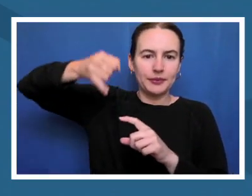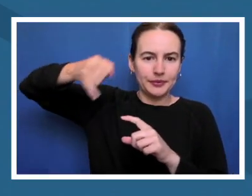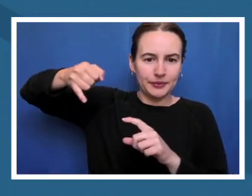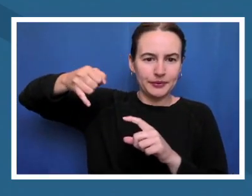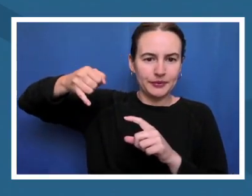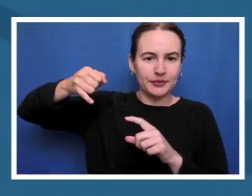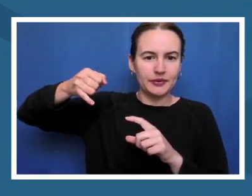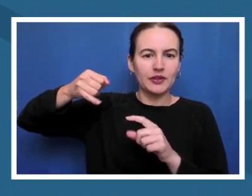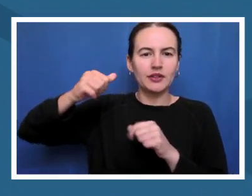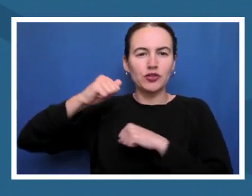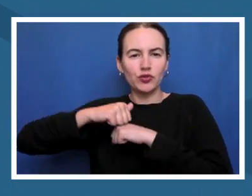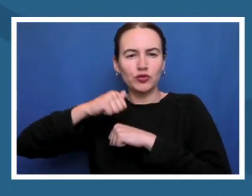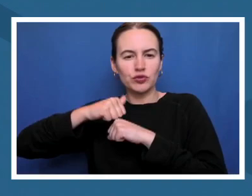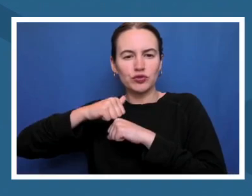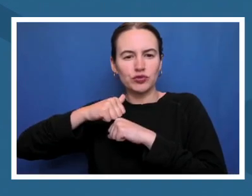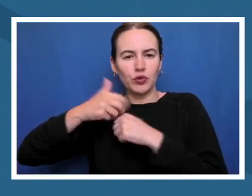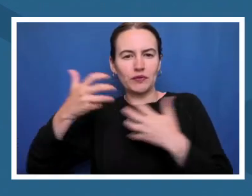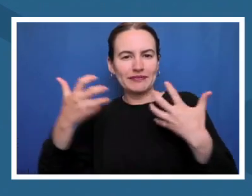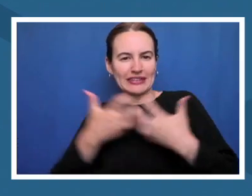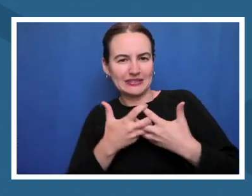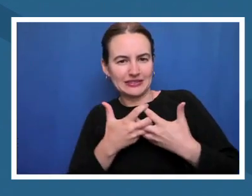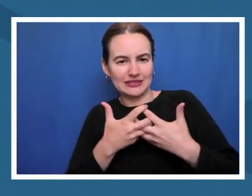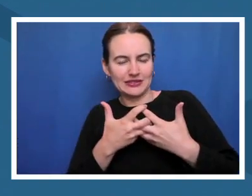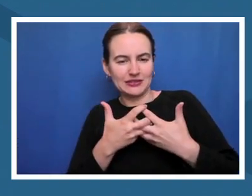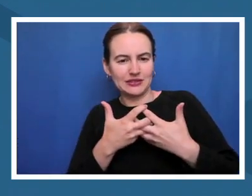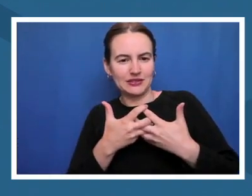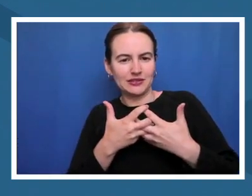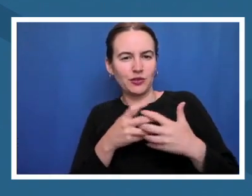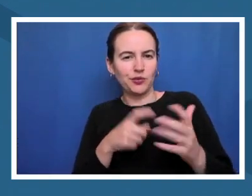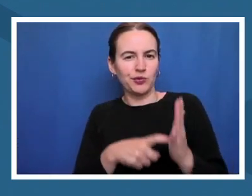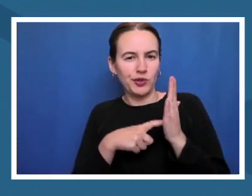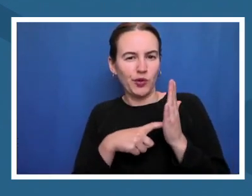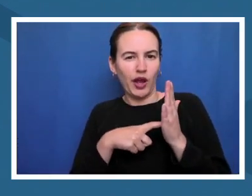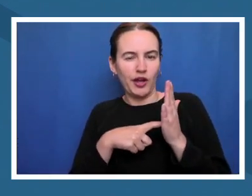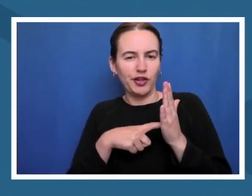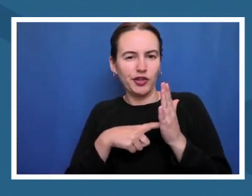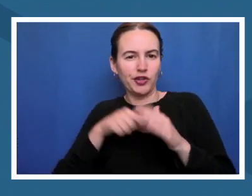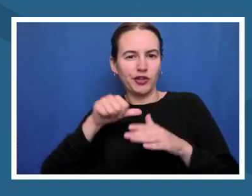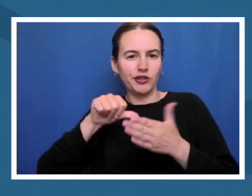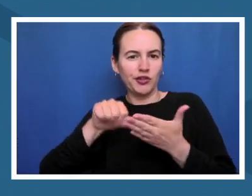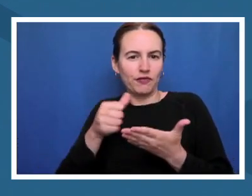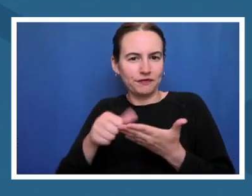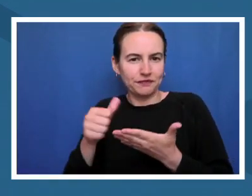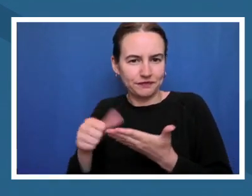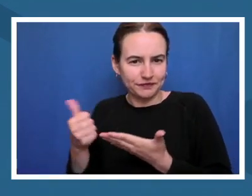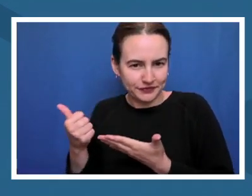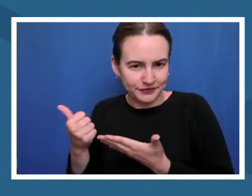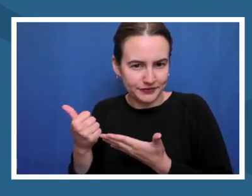to make these special cutouts and then someone would also have to find